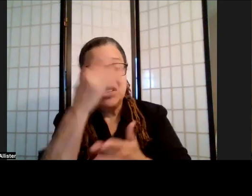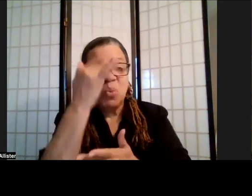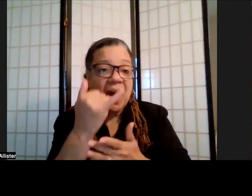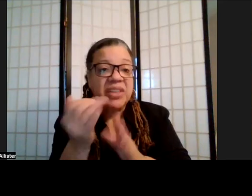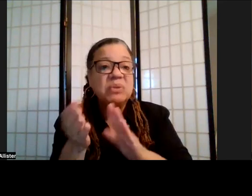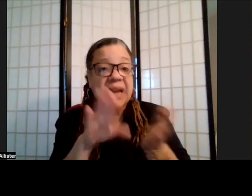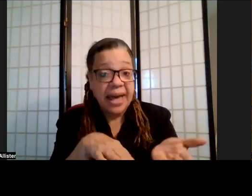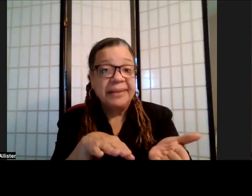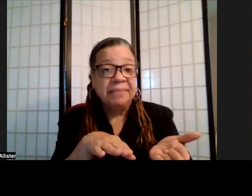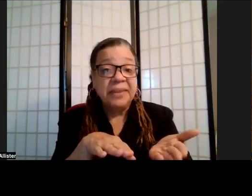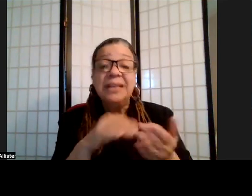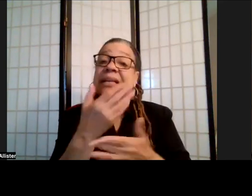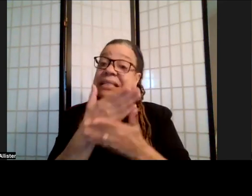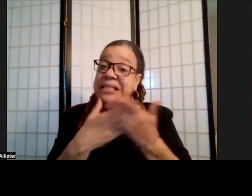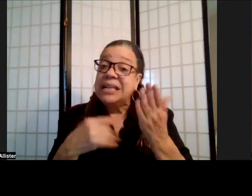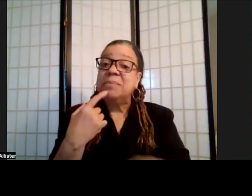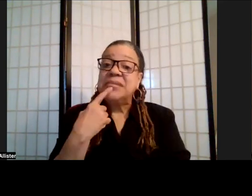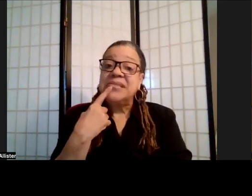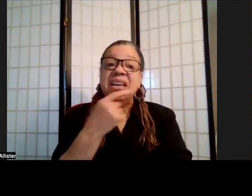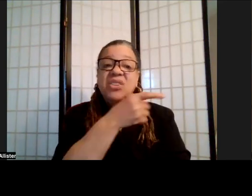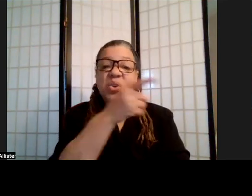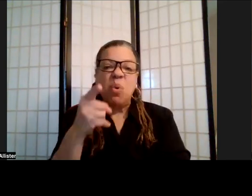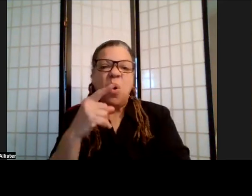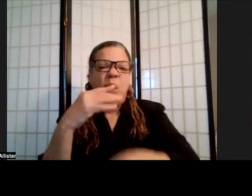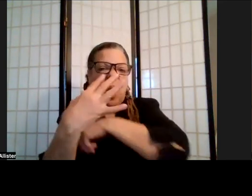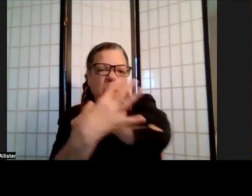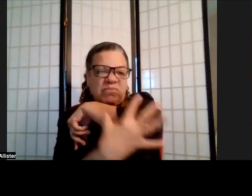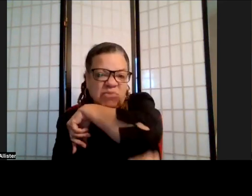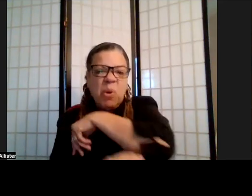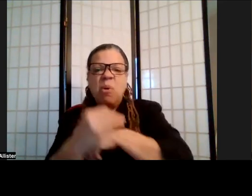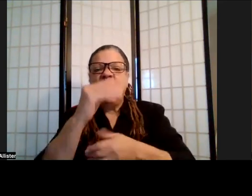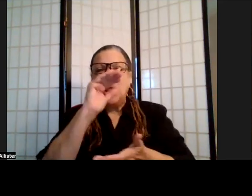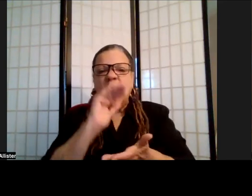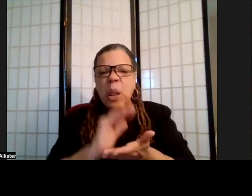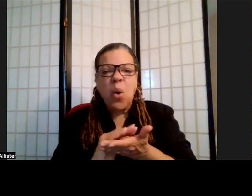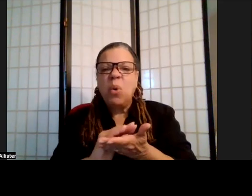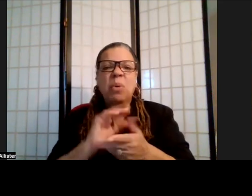Some went further and called them the scum of the earth, no better than the grave dwellers, lowlifes who were not fully human.